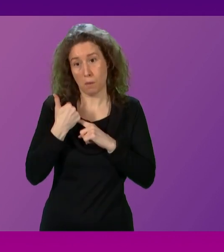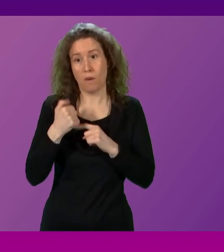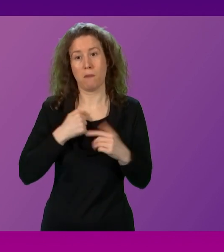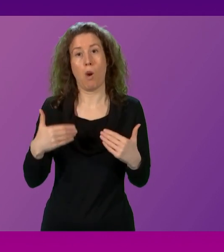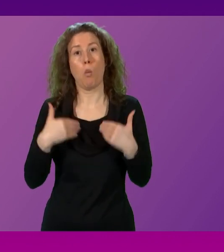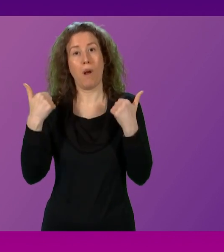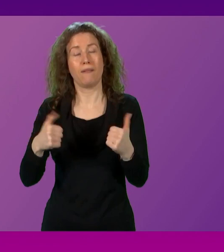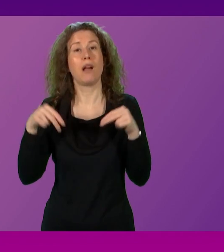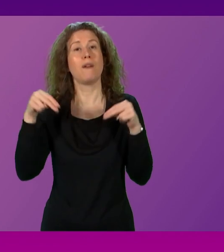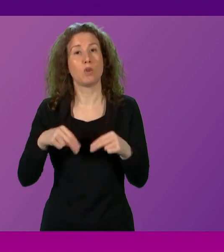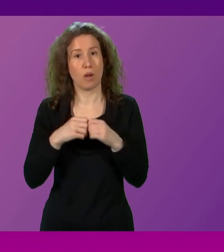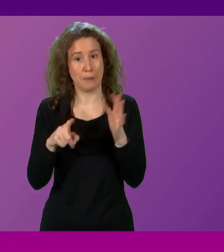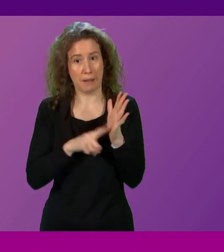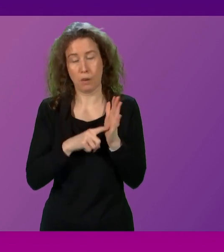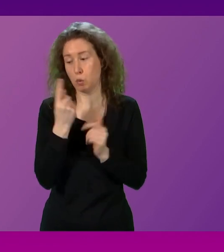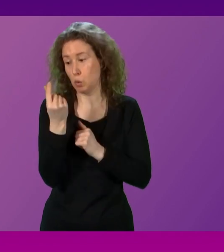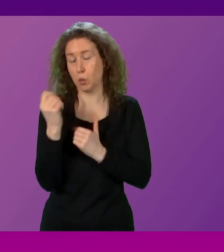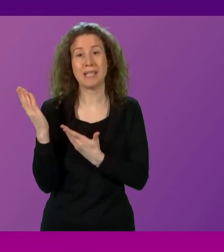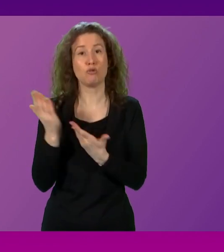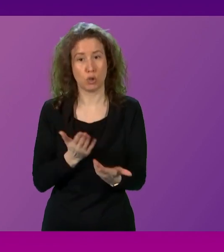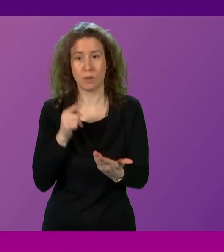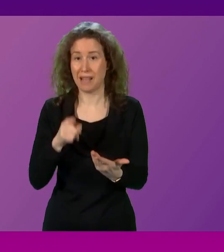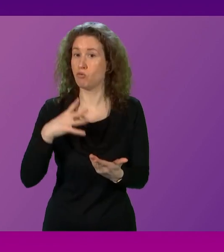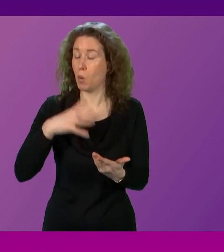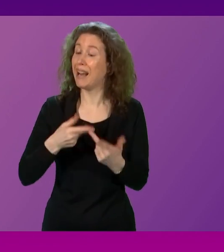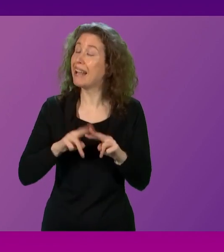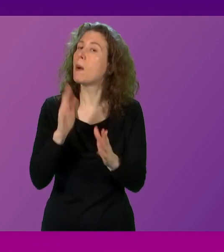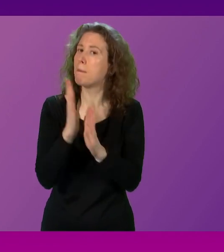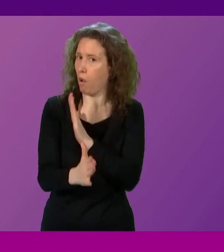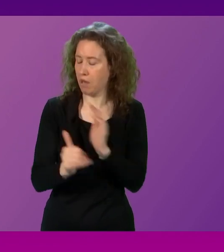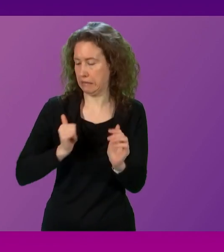of dogs bill, which will shortly be introduced. If passed, the bill will require prospective dog